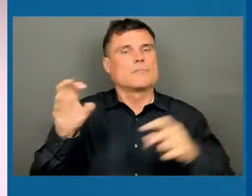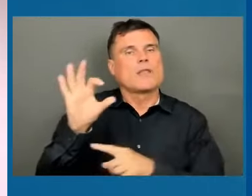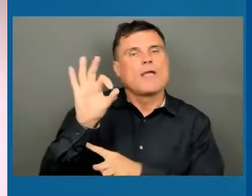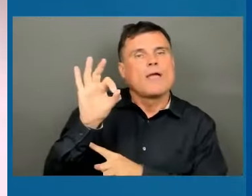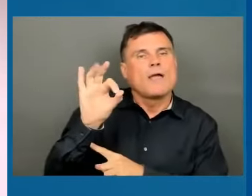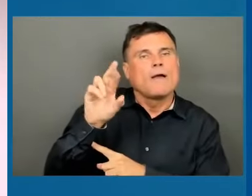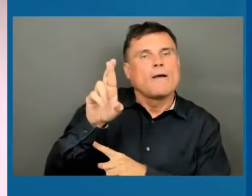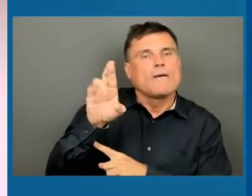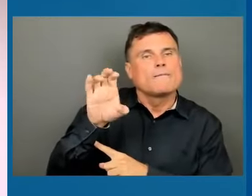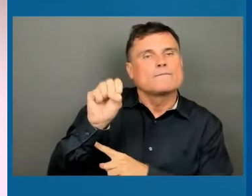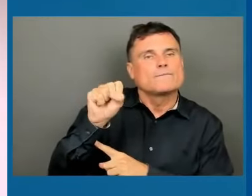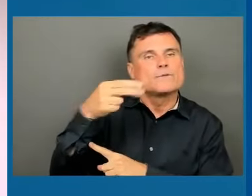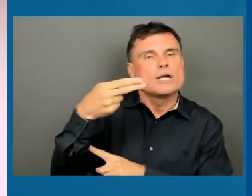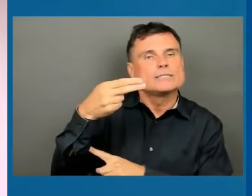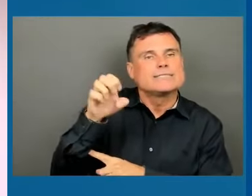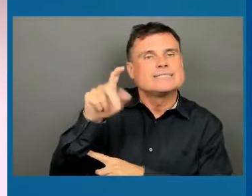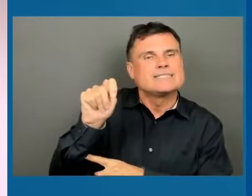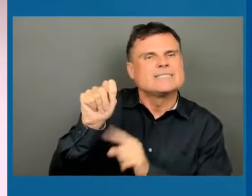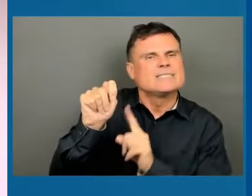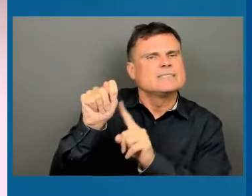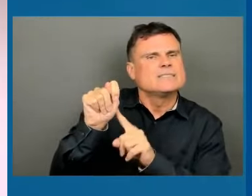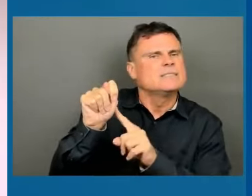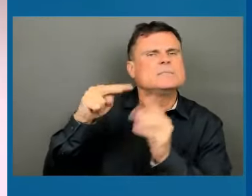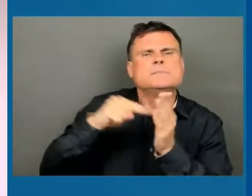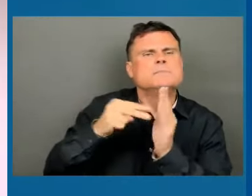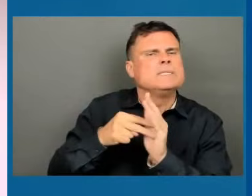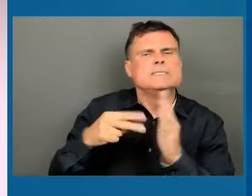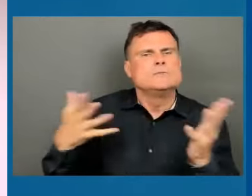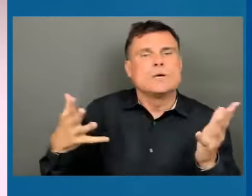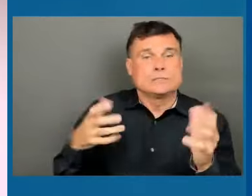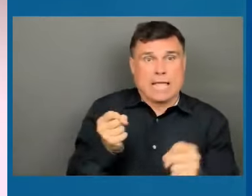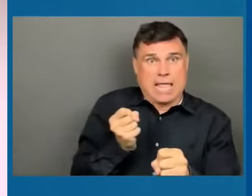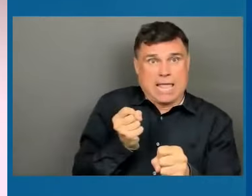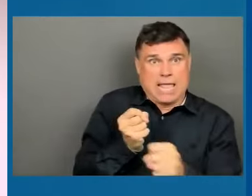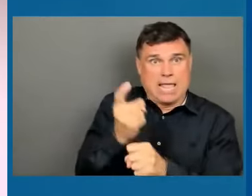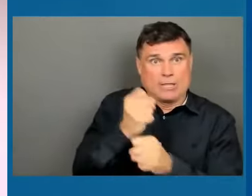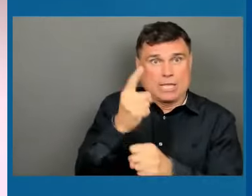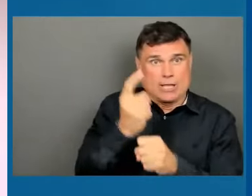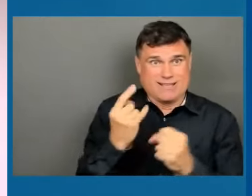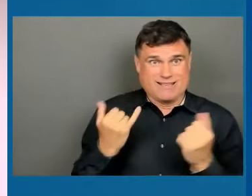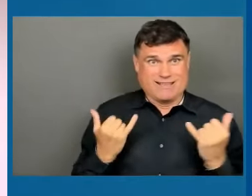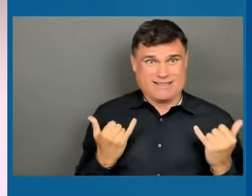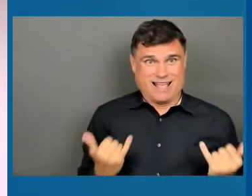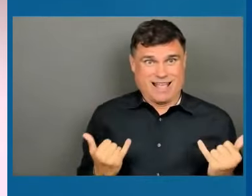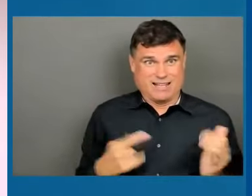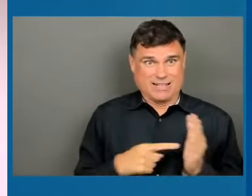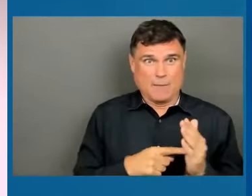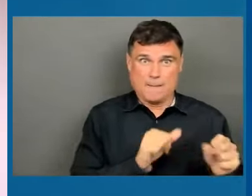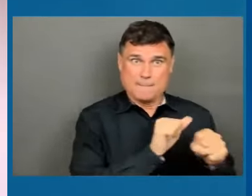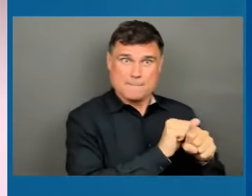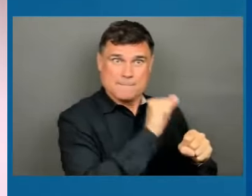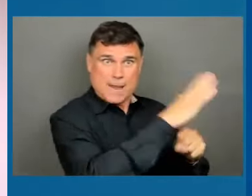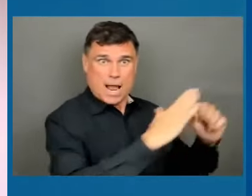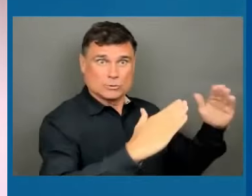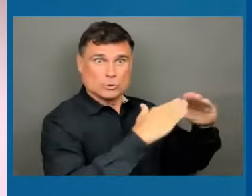of the province with that snow melt. It's also the period of time when particularly in the